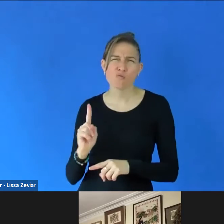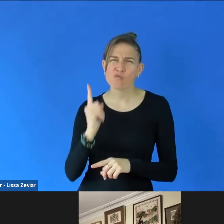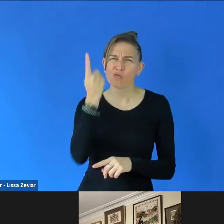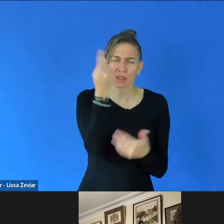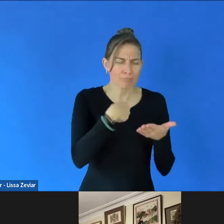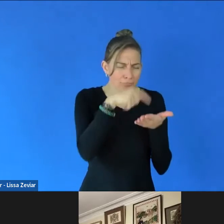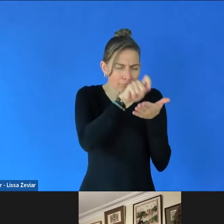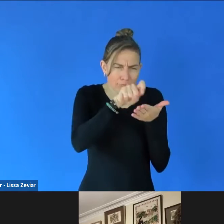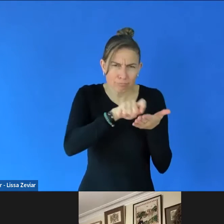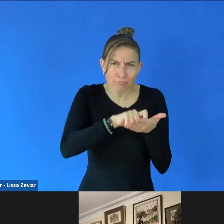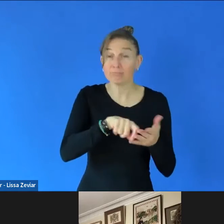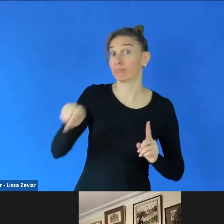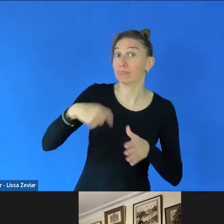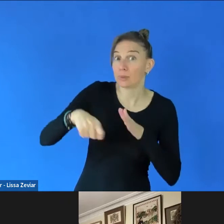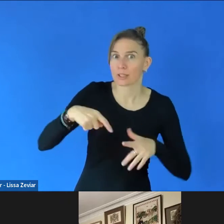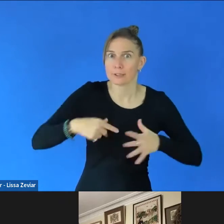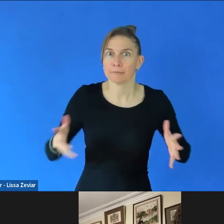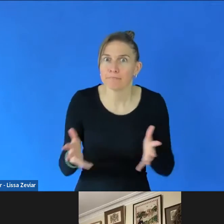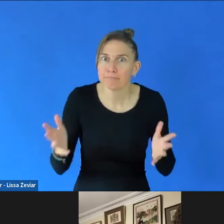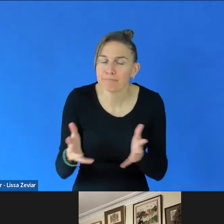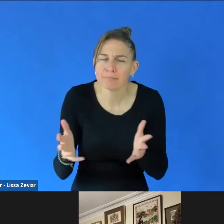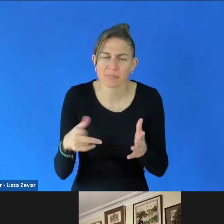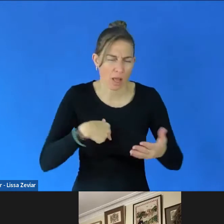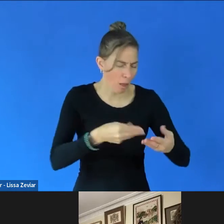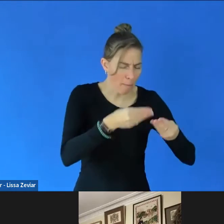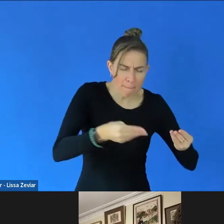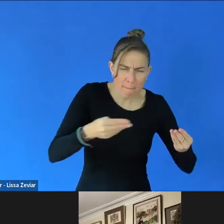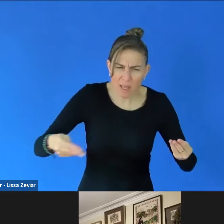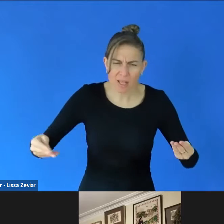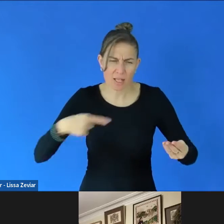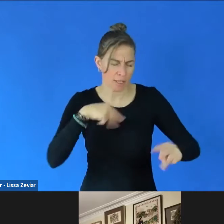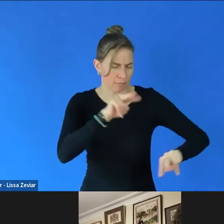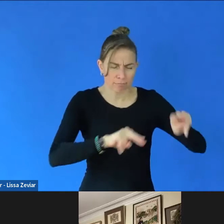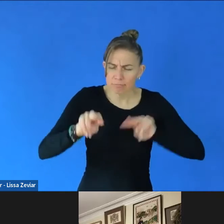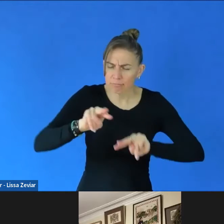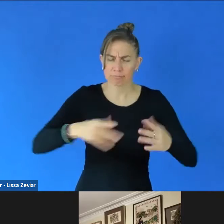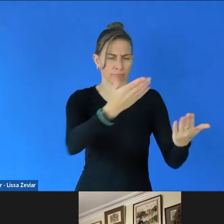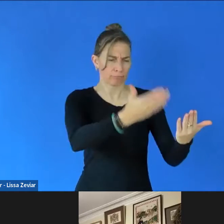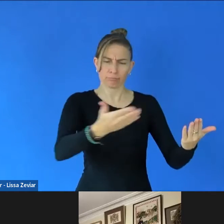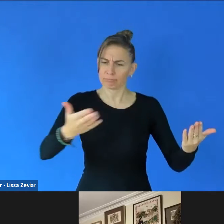promoting this project, the material I used to get the project approved.